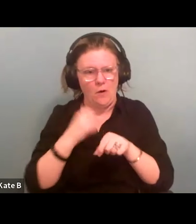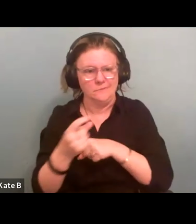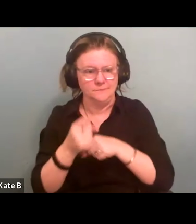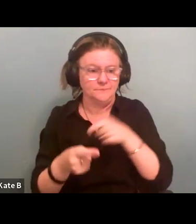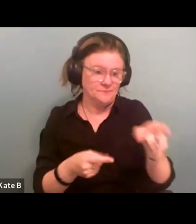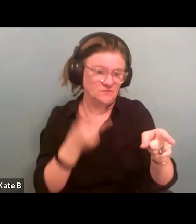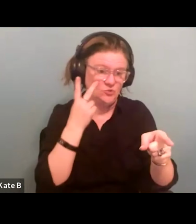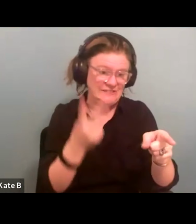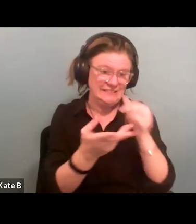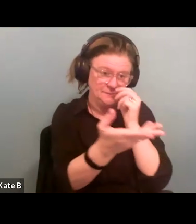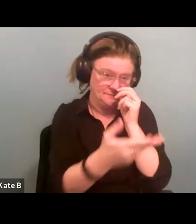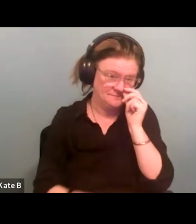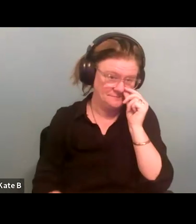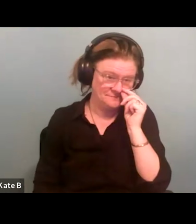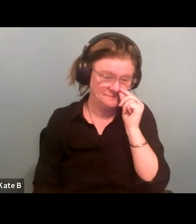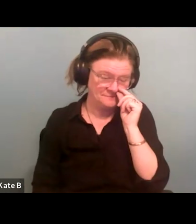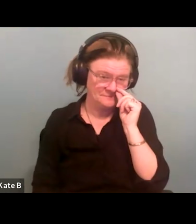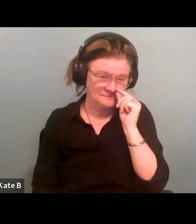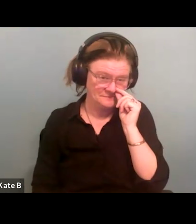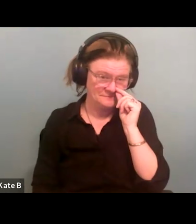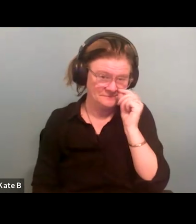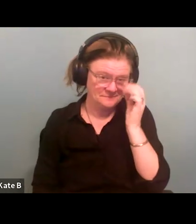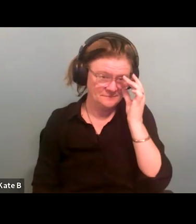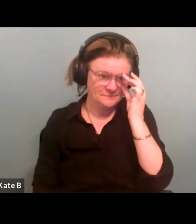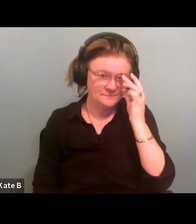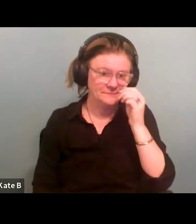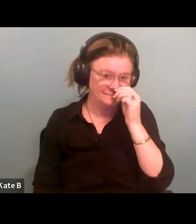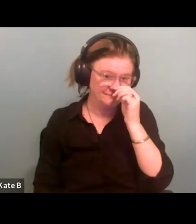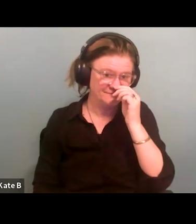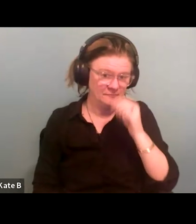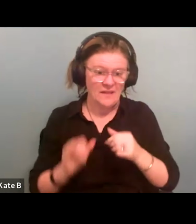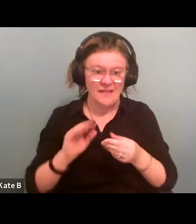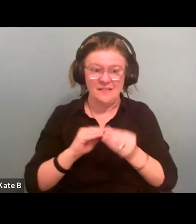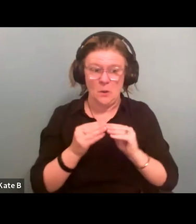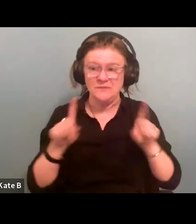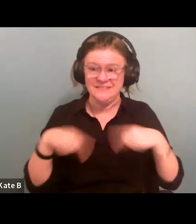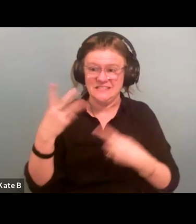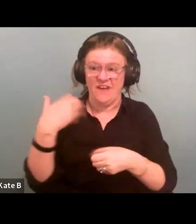55% increase in the past five years since 2019.